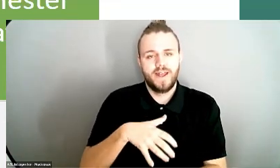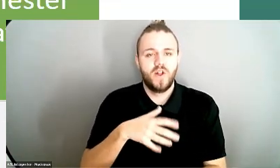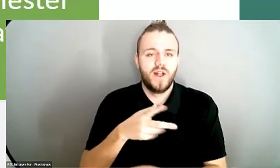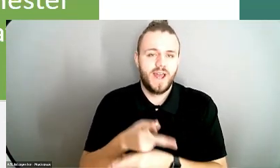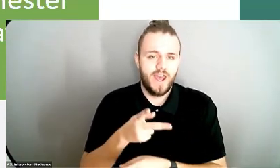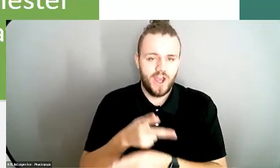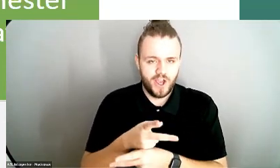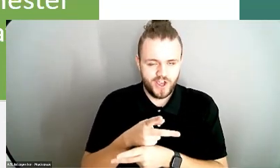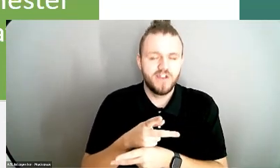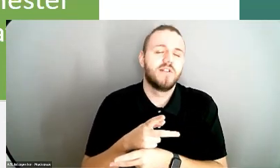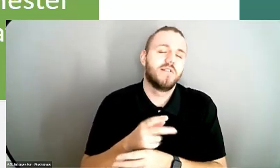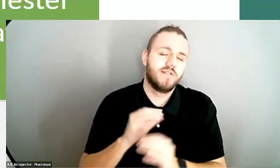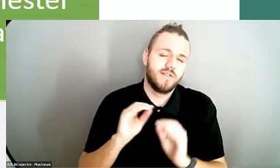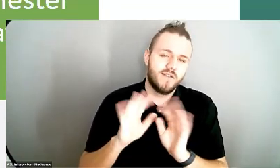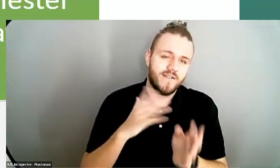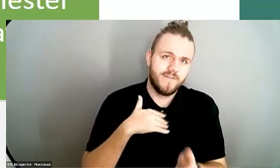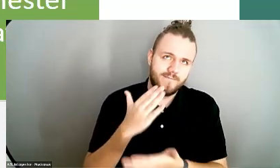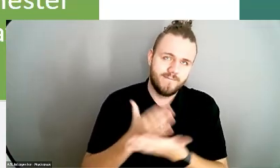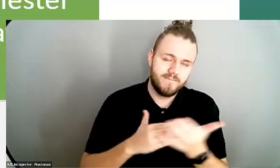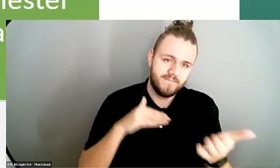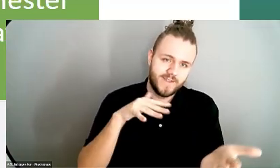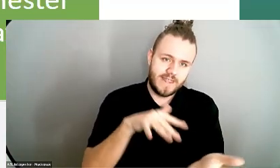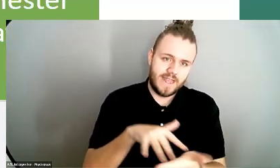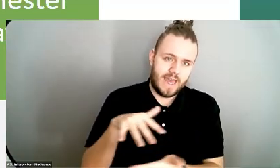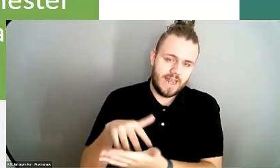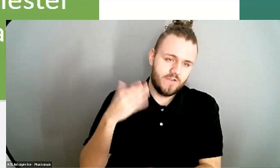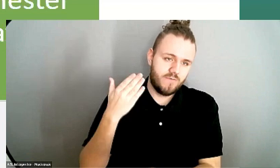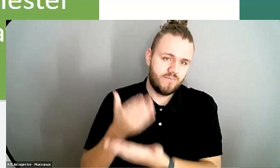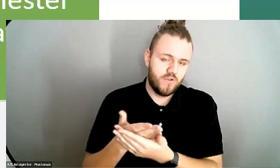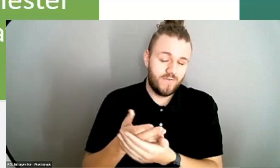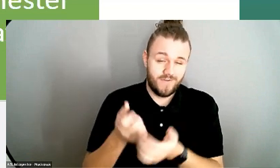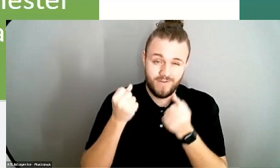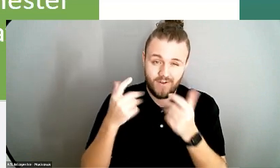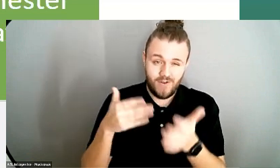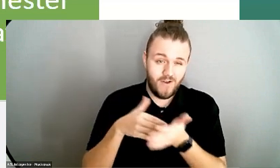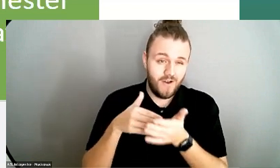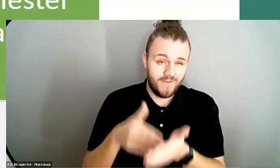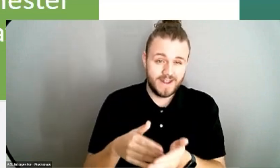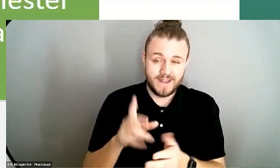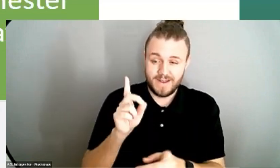a number of studies that have shown that a lot of times people with developmental disabilities,